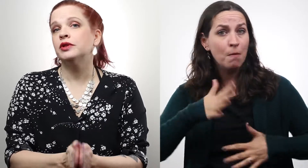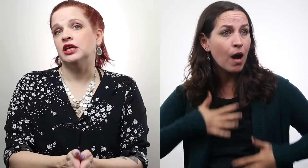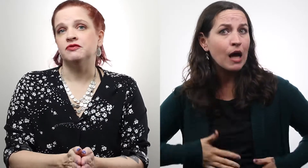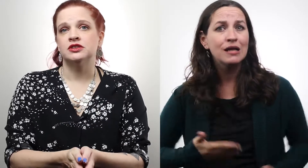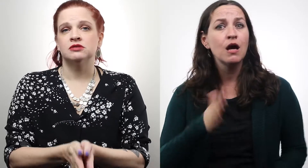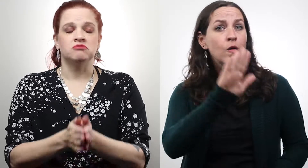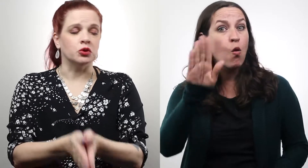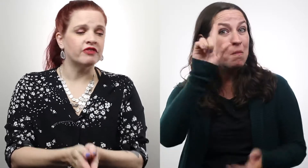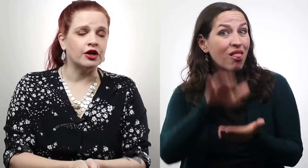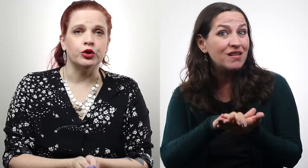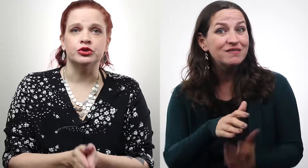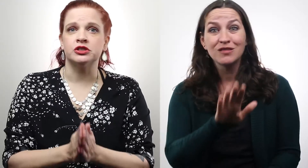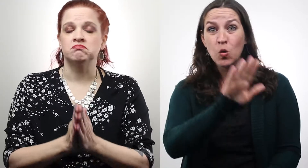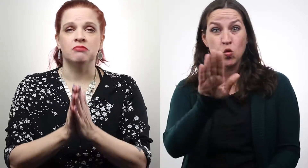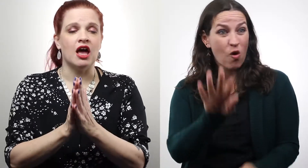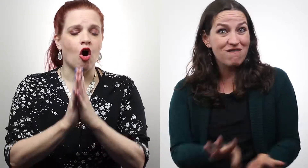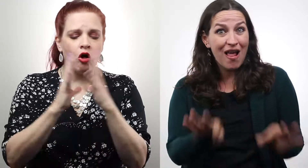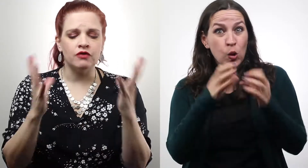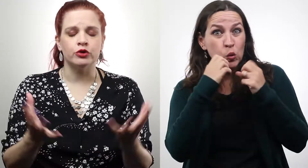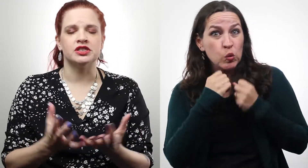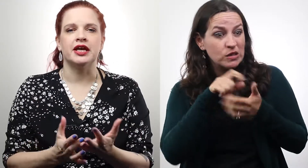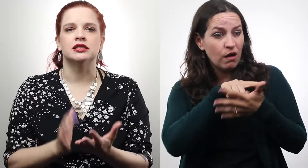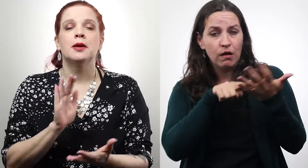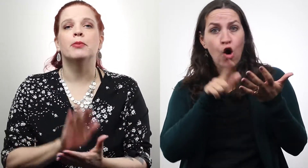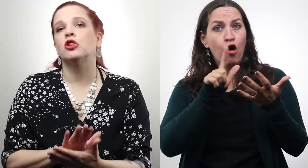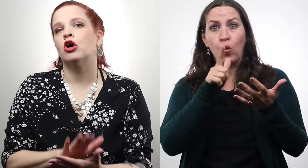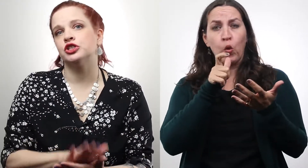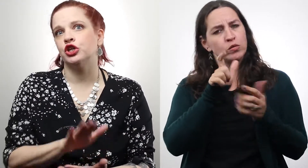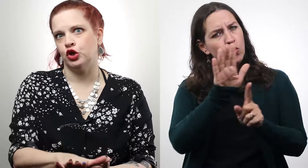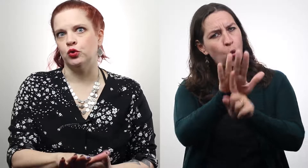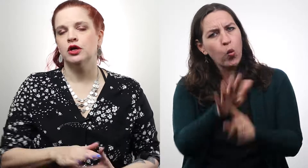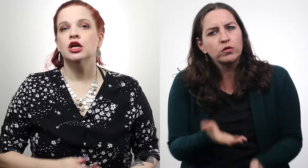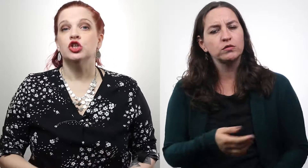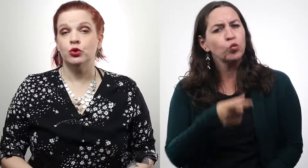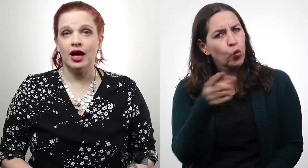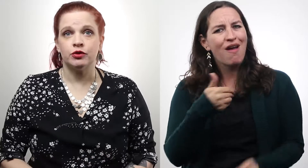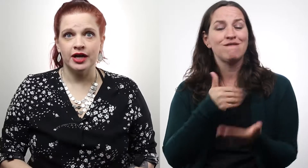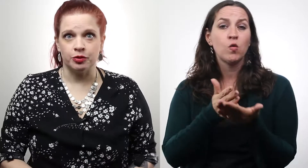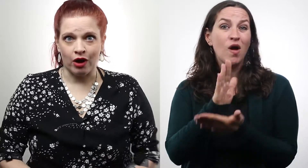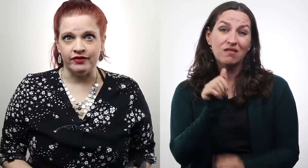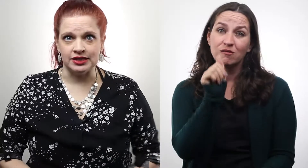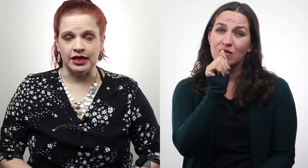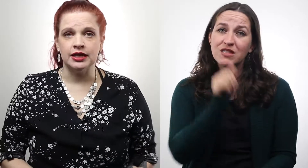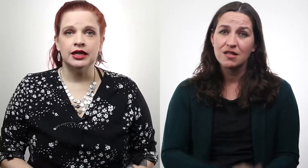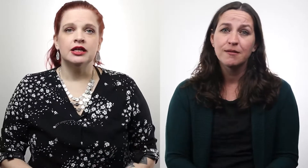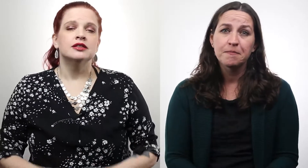beliefs, your values, all of those things belong to you. You have a right to privacy.